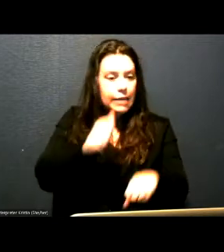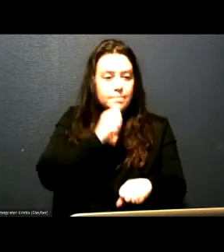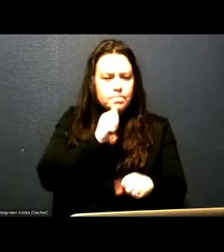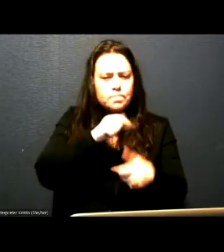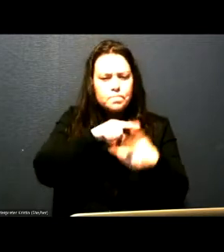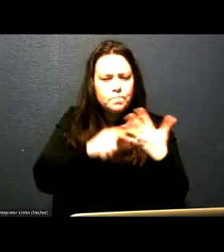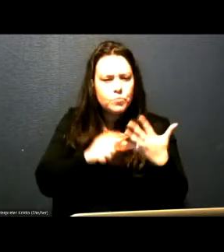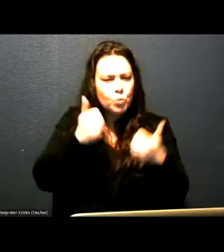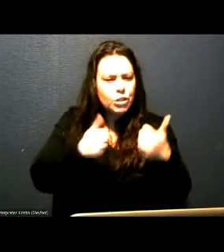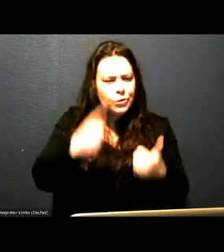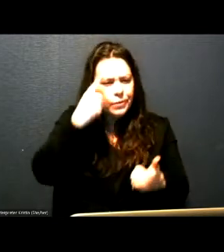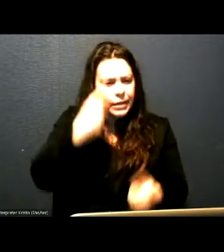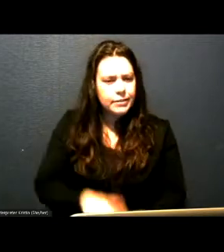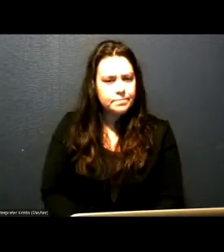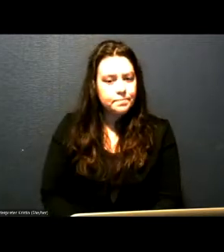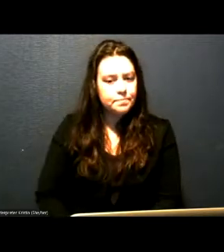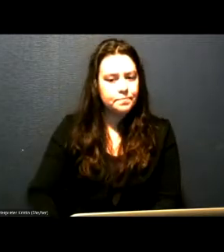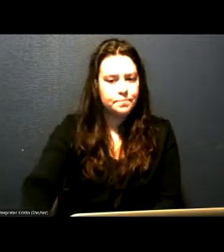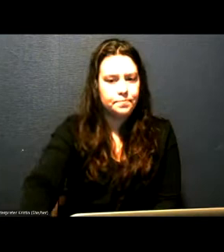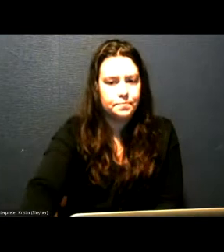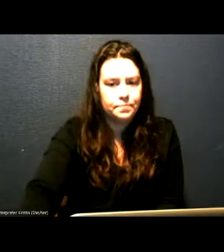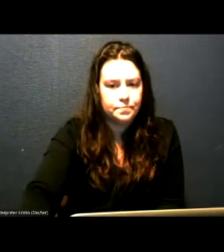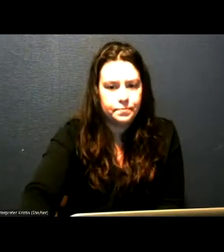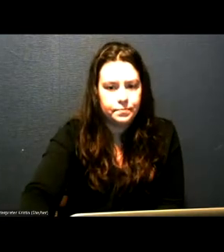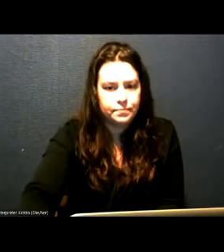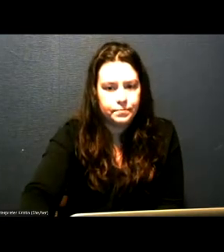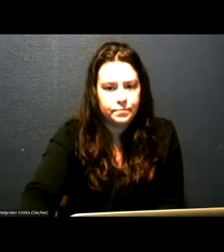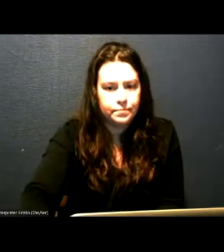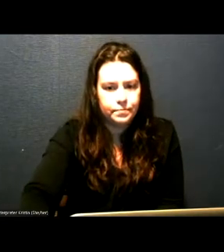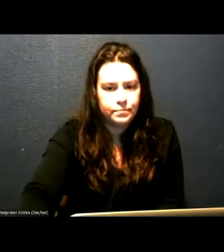I’ll give everyone a minute to take a look. And I love that we already saw some examples